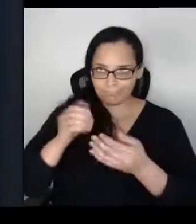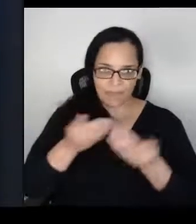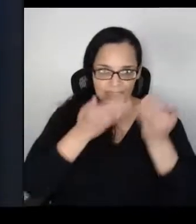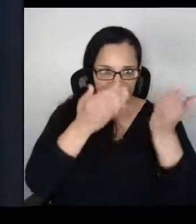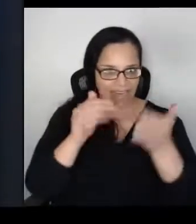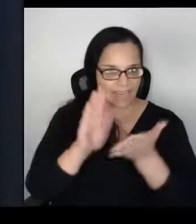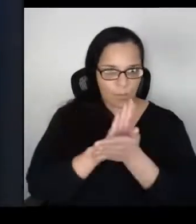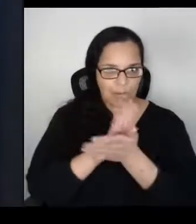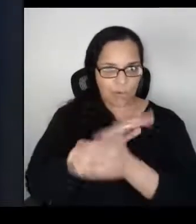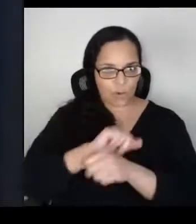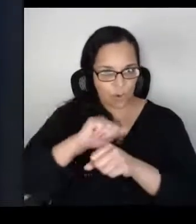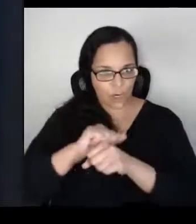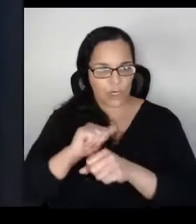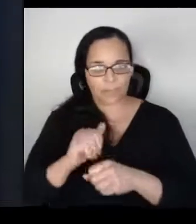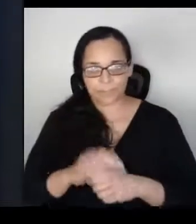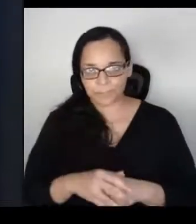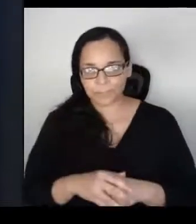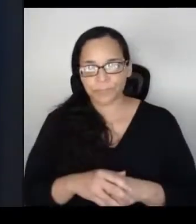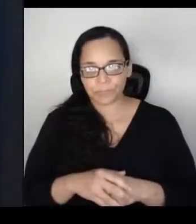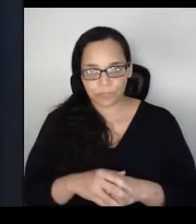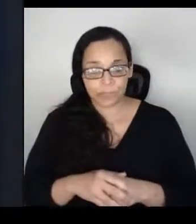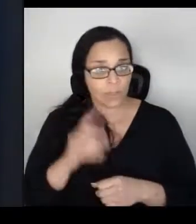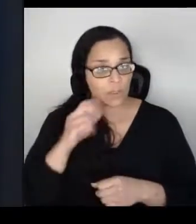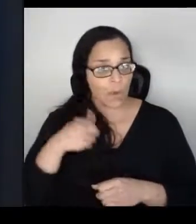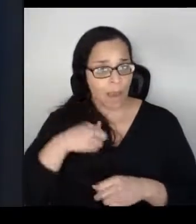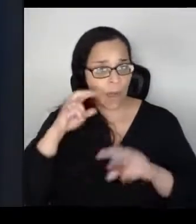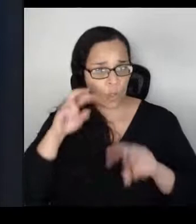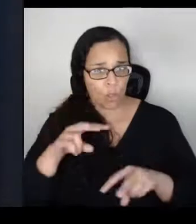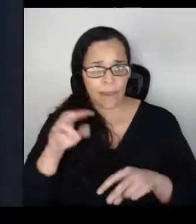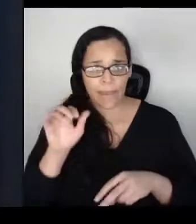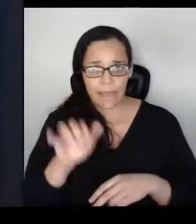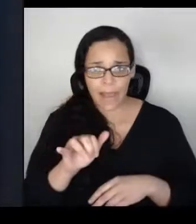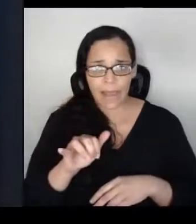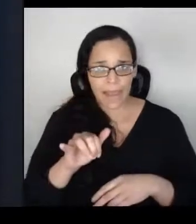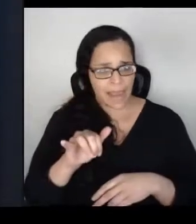So I look at that as a significant change,